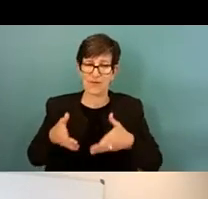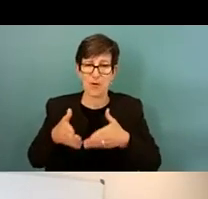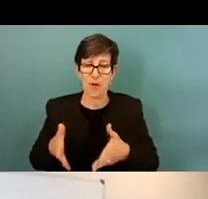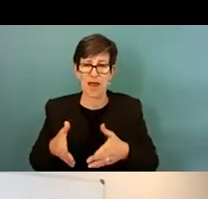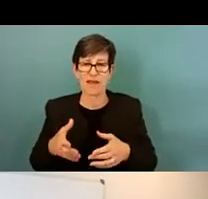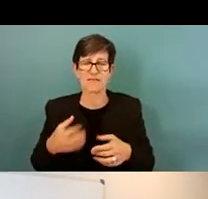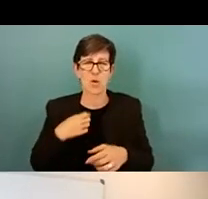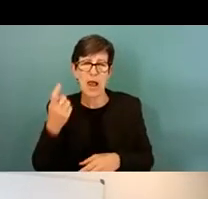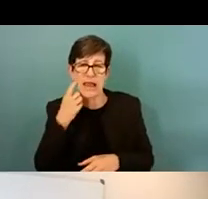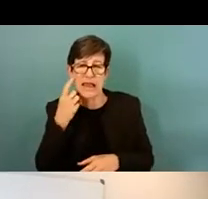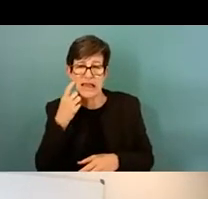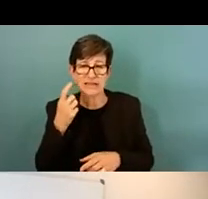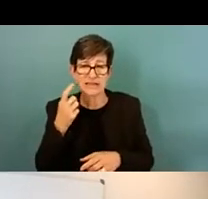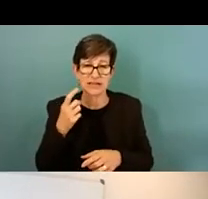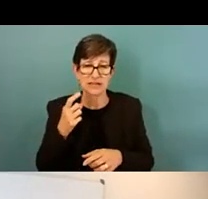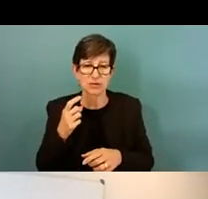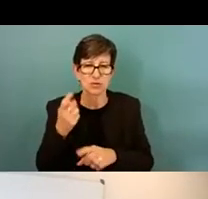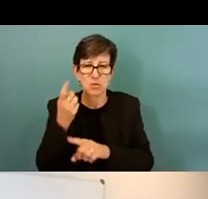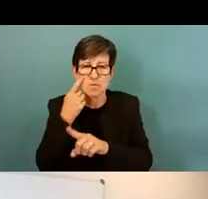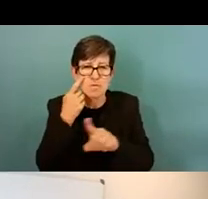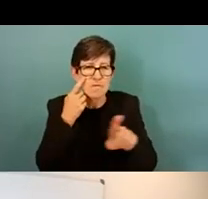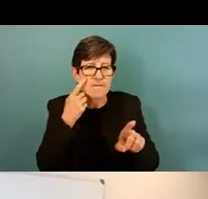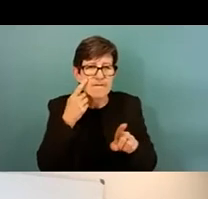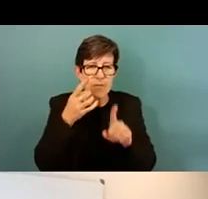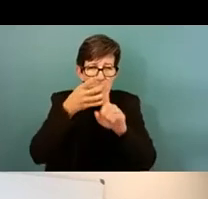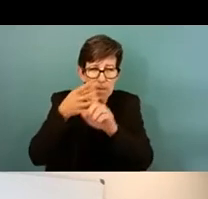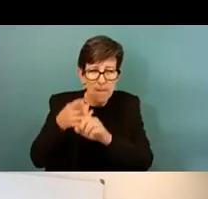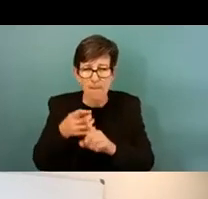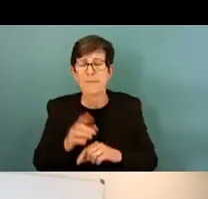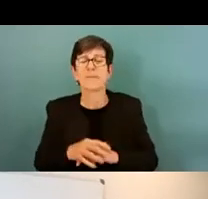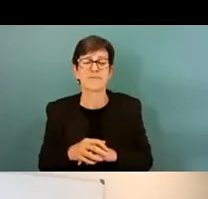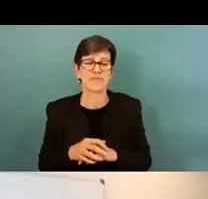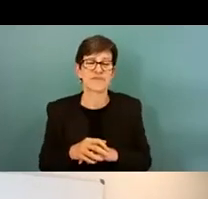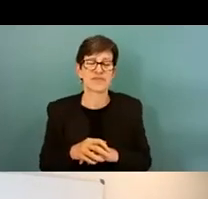how we can use that to collectively, for many of us be driving what it is to ultimately